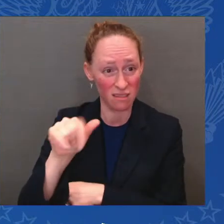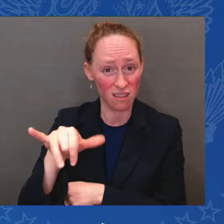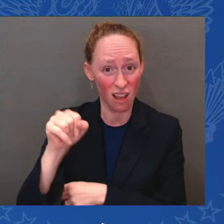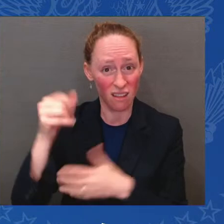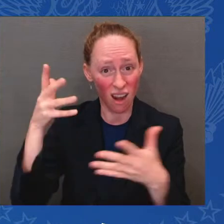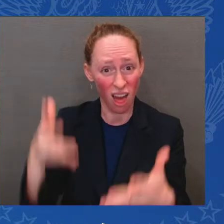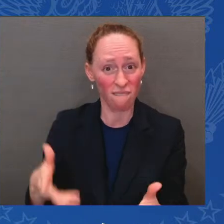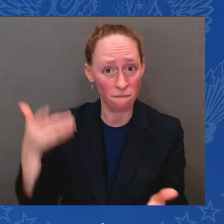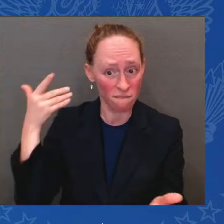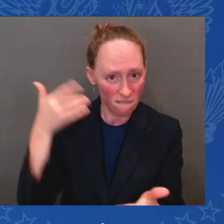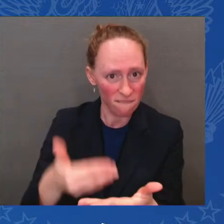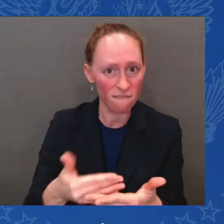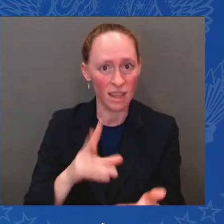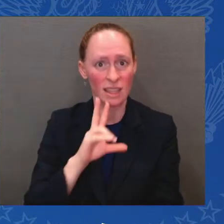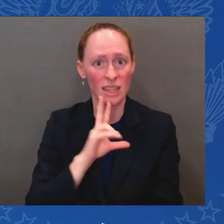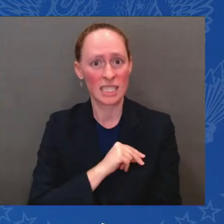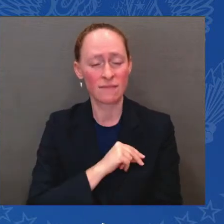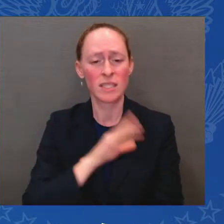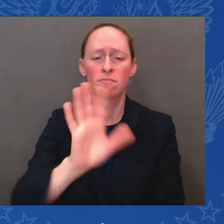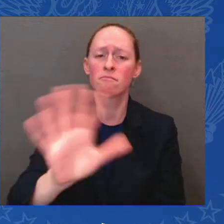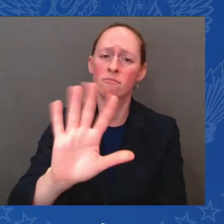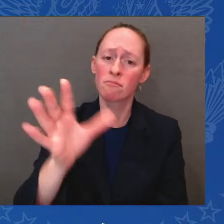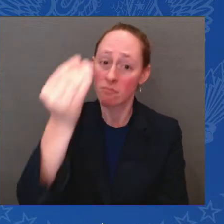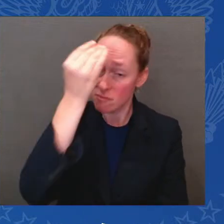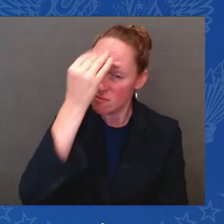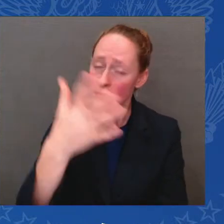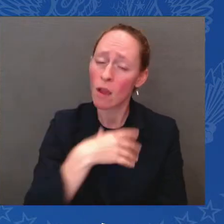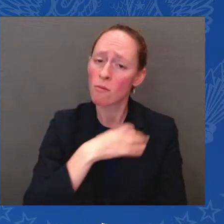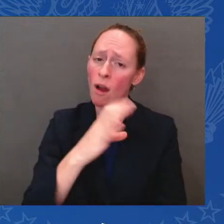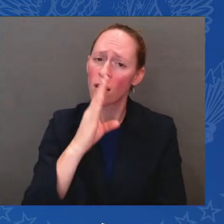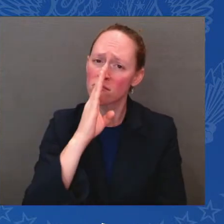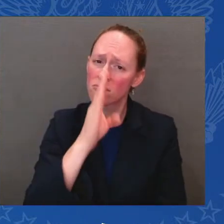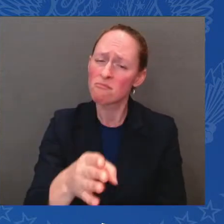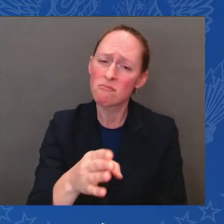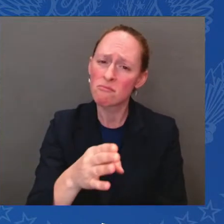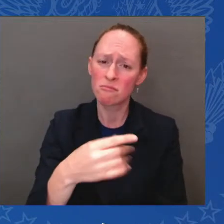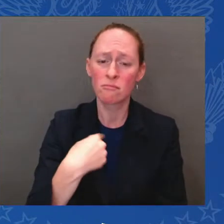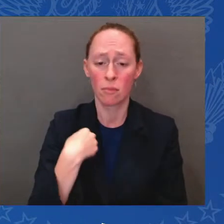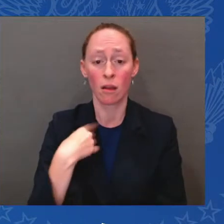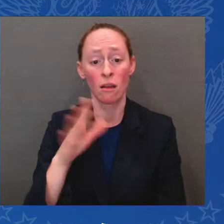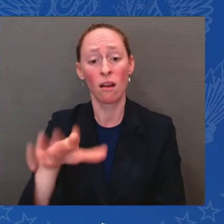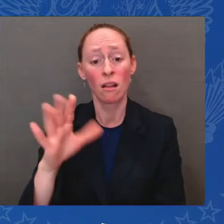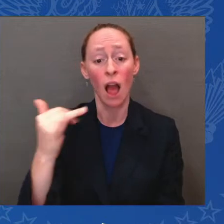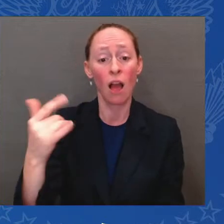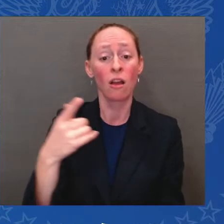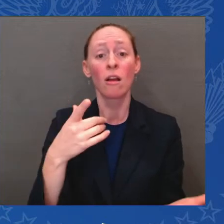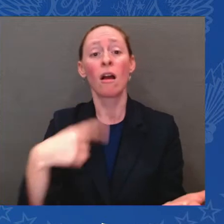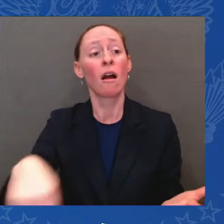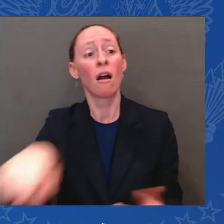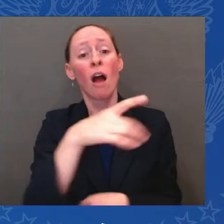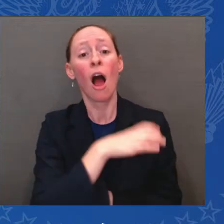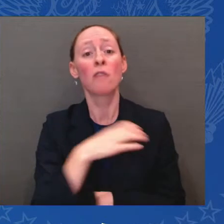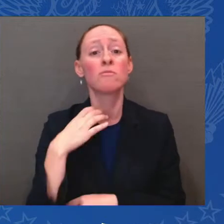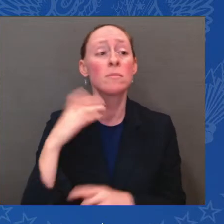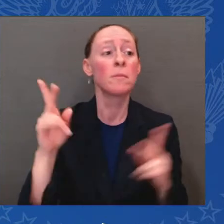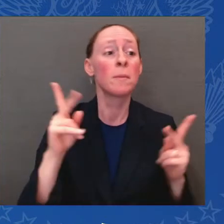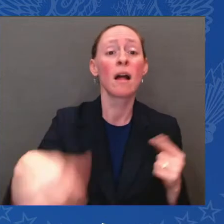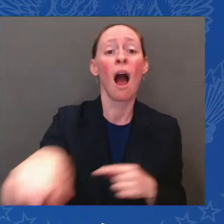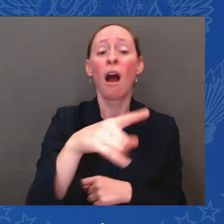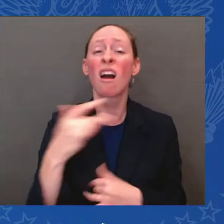I'm sick and tired of the brinksmanship, and so are the American people. I've been doing this -- you all have pointed out to me a lot -- a long time.